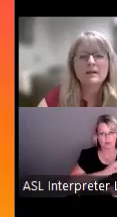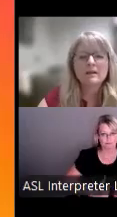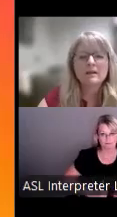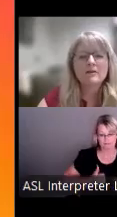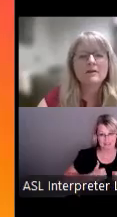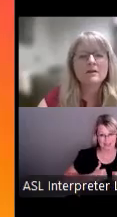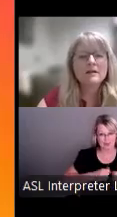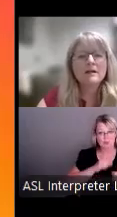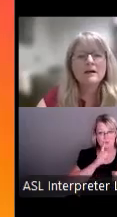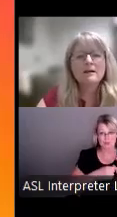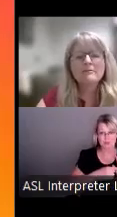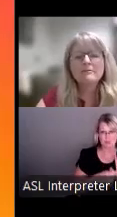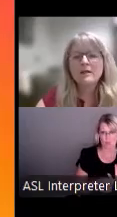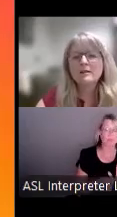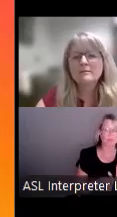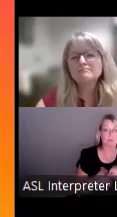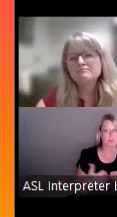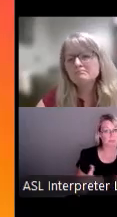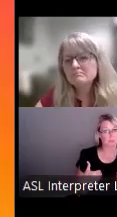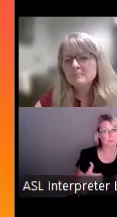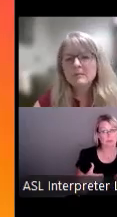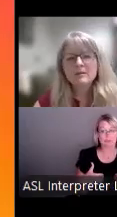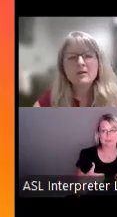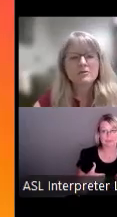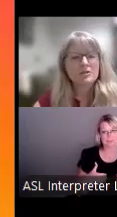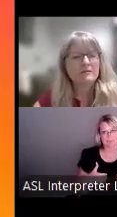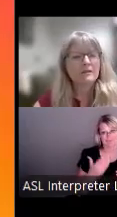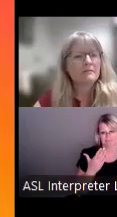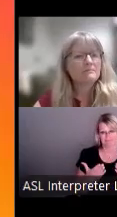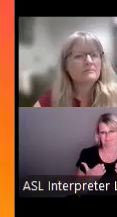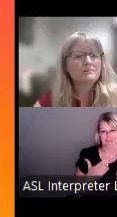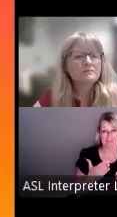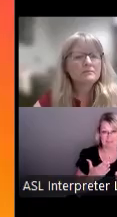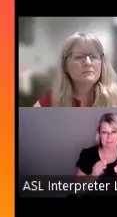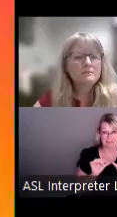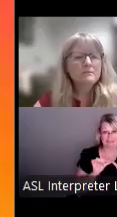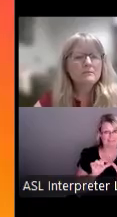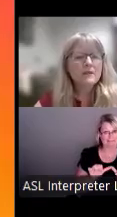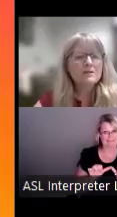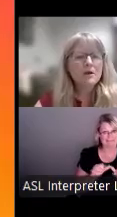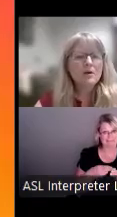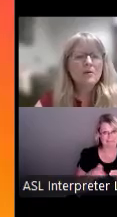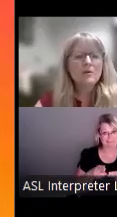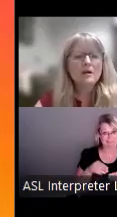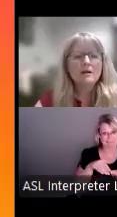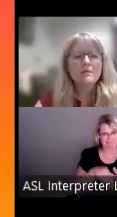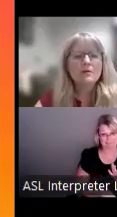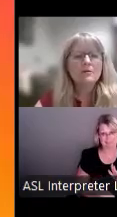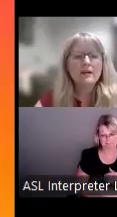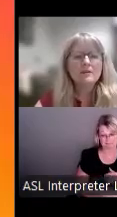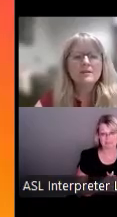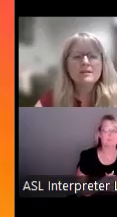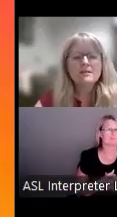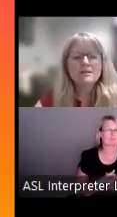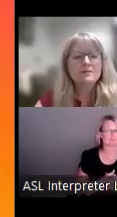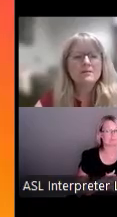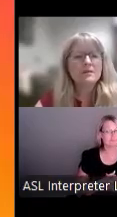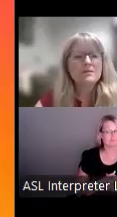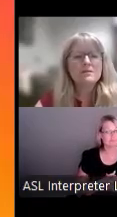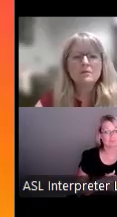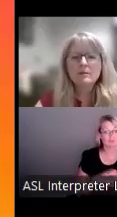indicator of maybe longevity. So the olfactory system is super